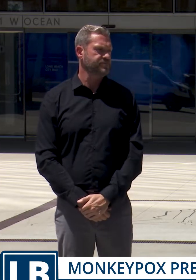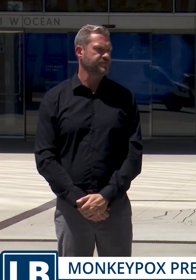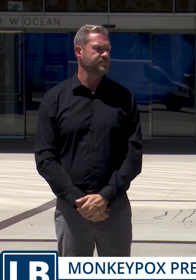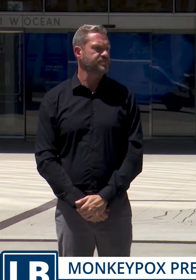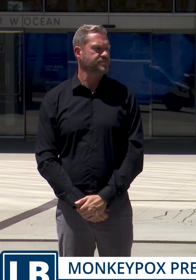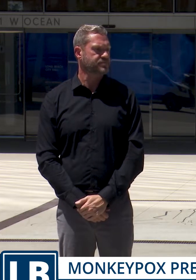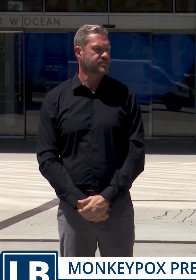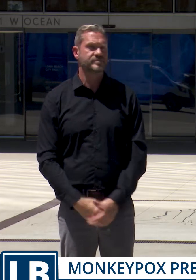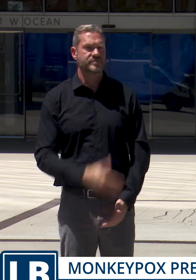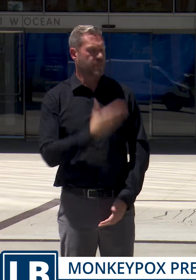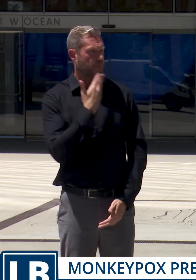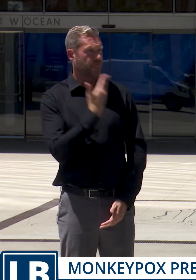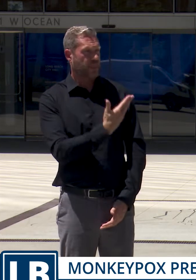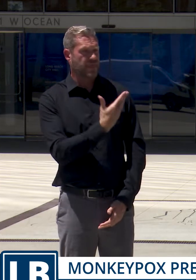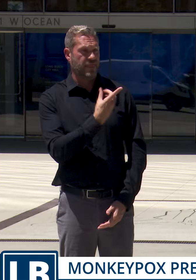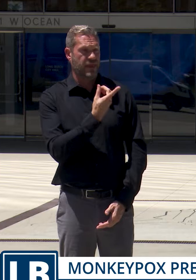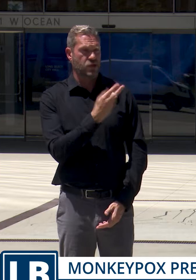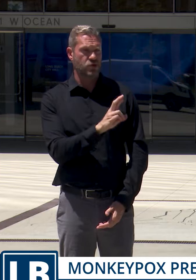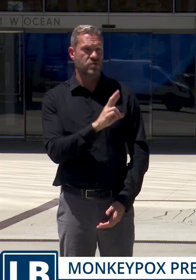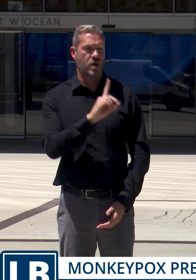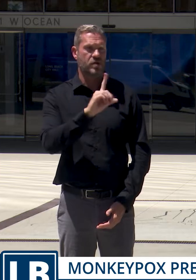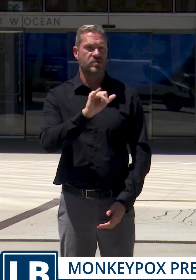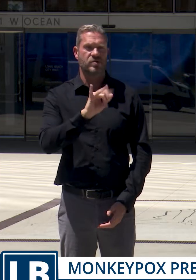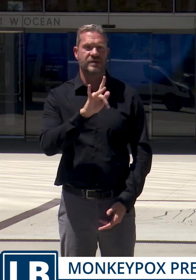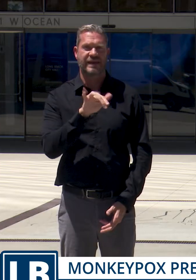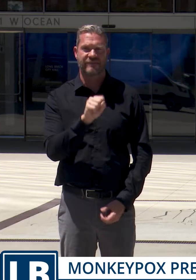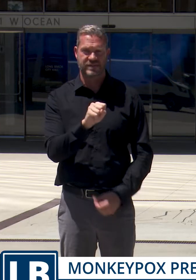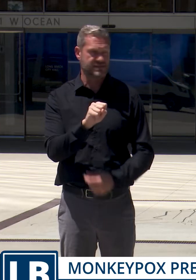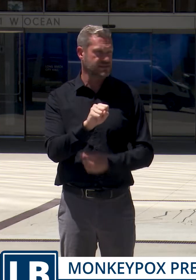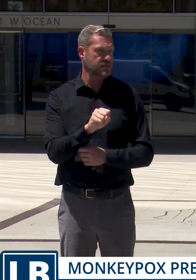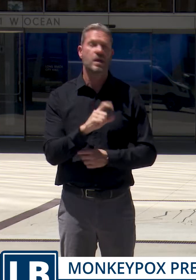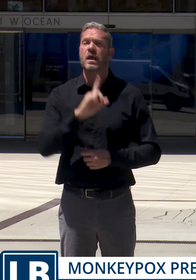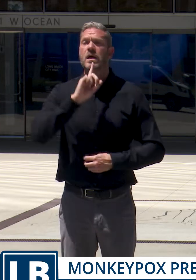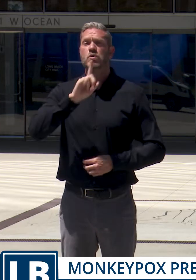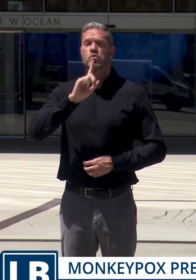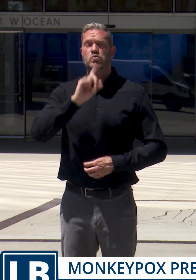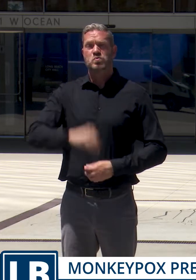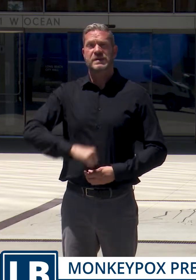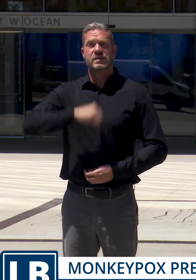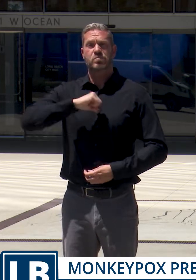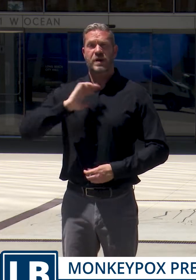thank you dr davis i'm really proud of our team it's the health team that's been able